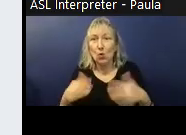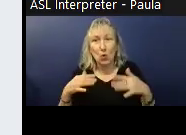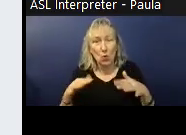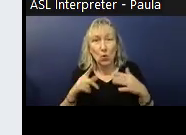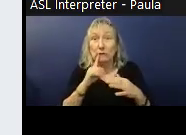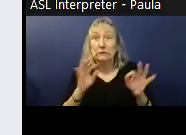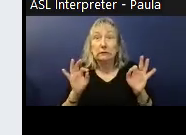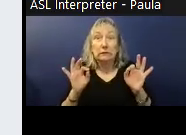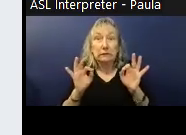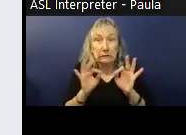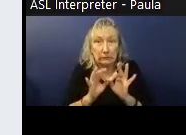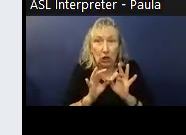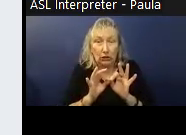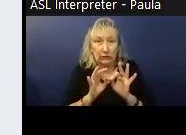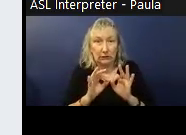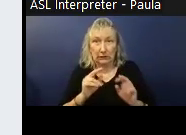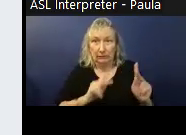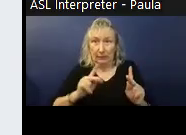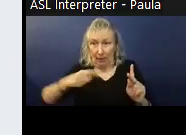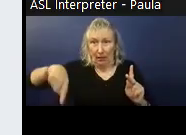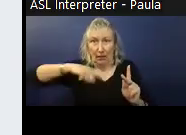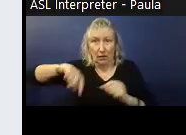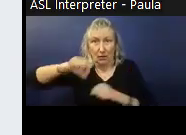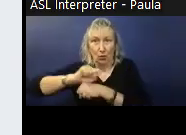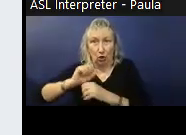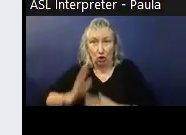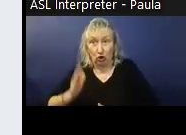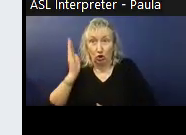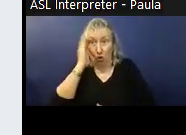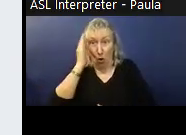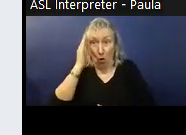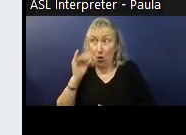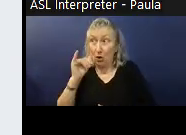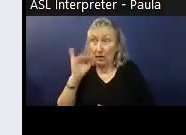that people are informed that if they're represented by a union that they do have